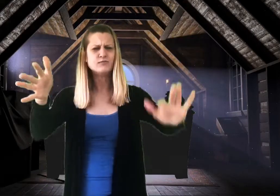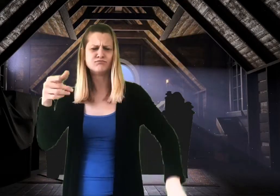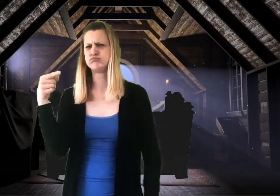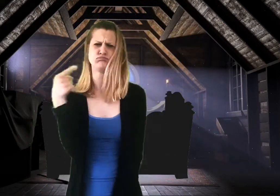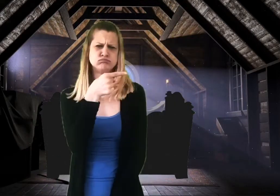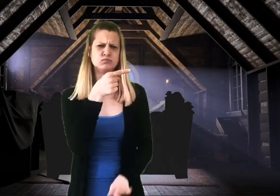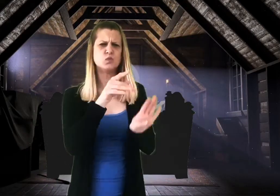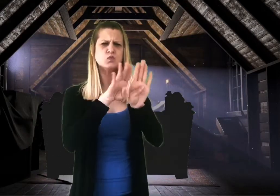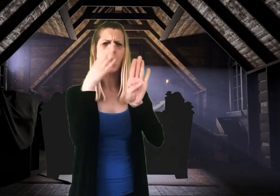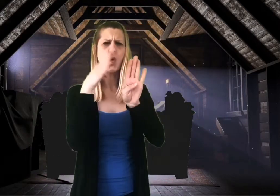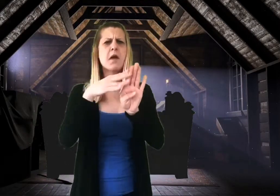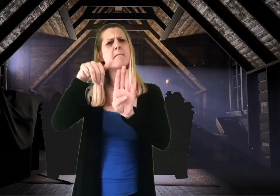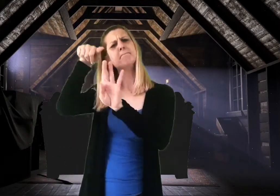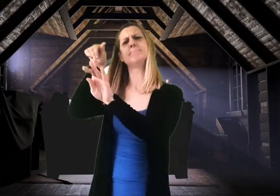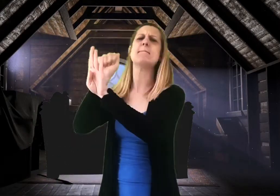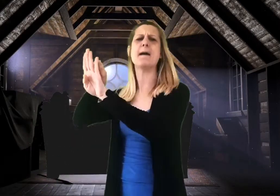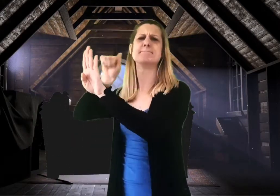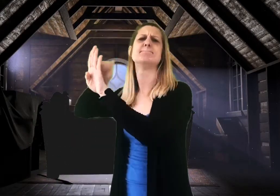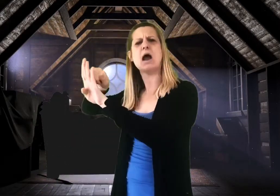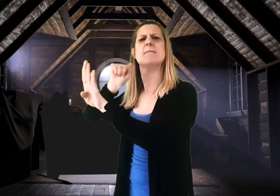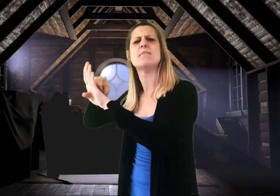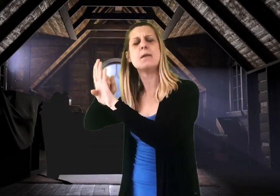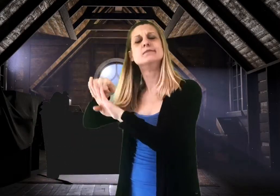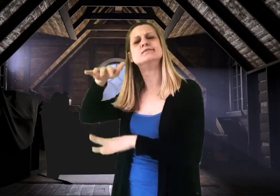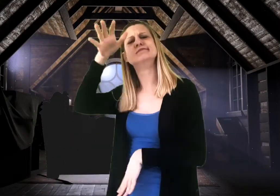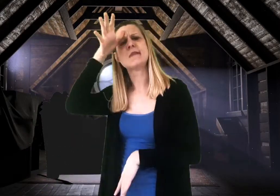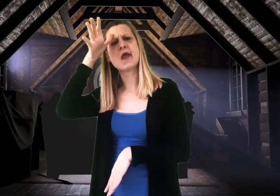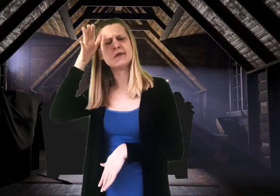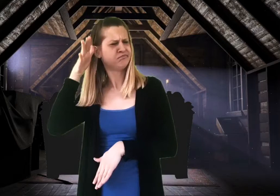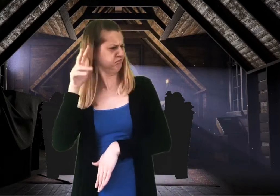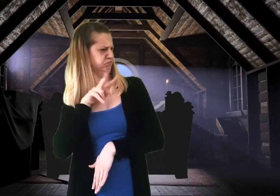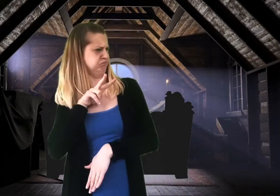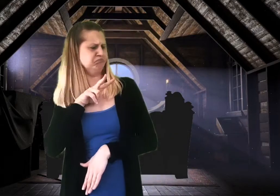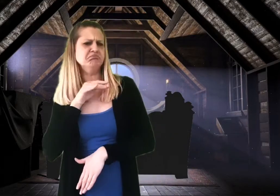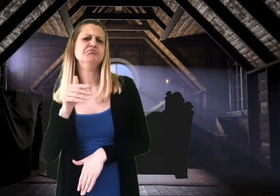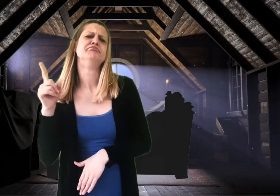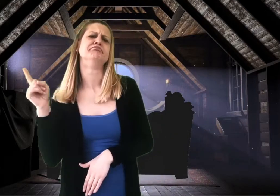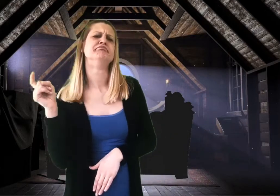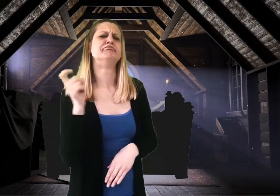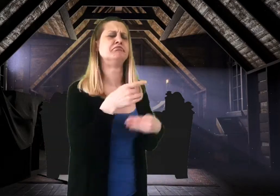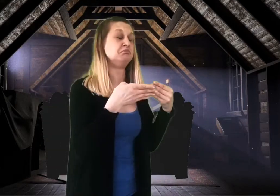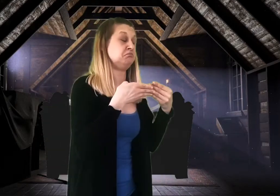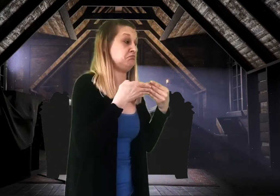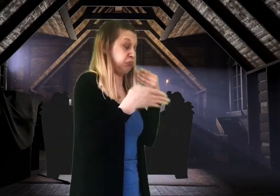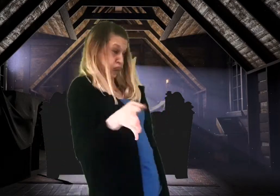At that point, there came a loud knock on the front door. Mr. Bucket went to open it,